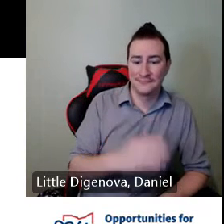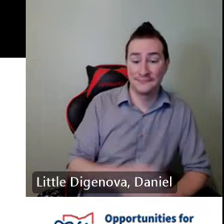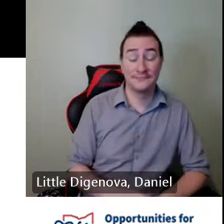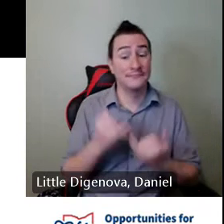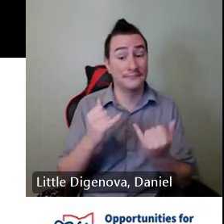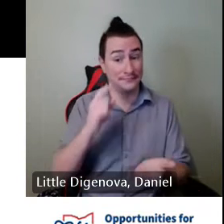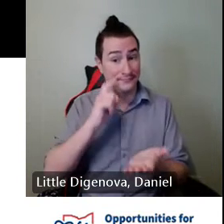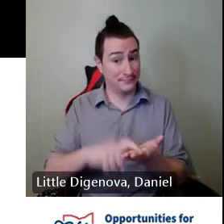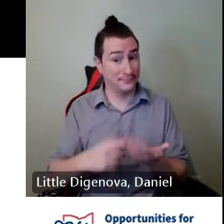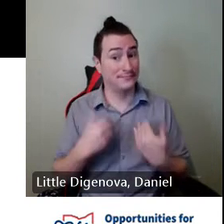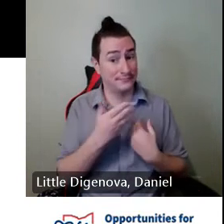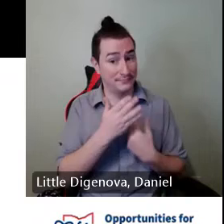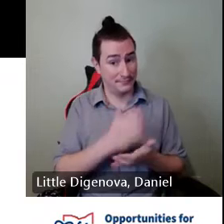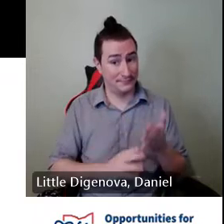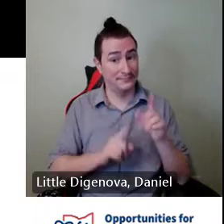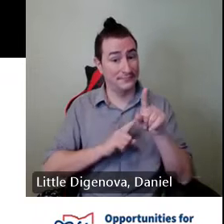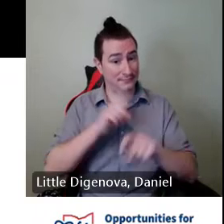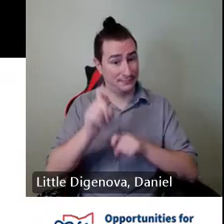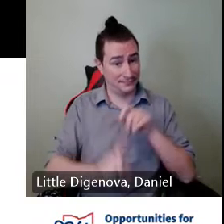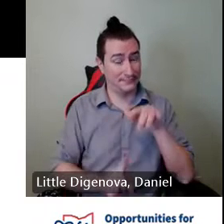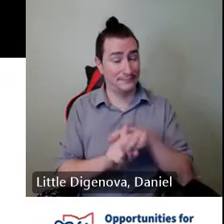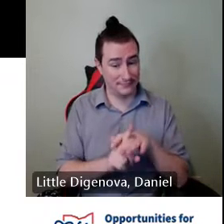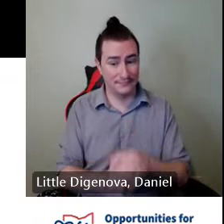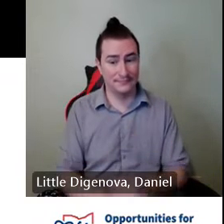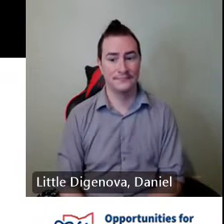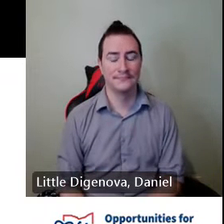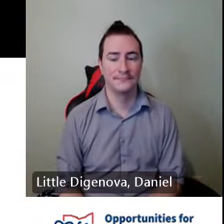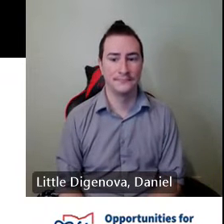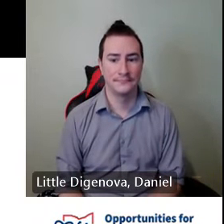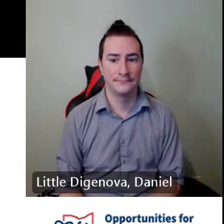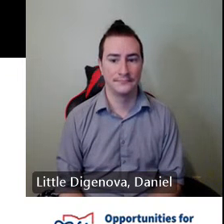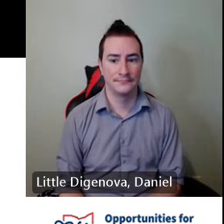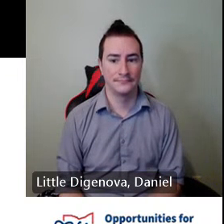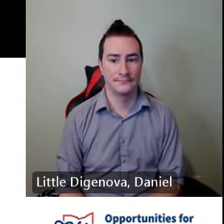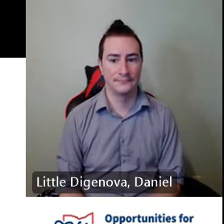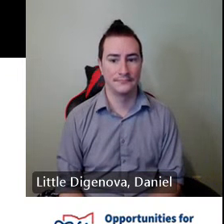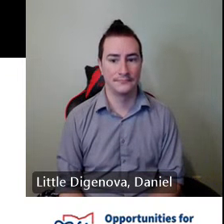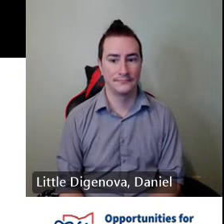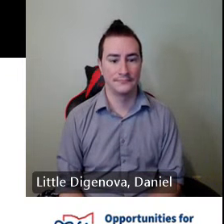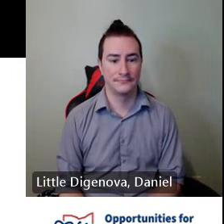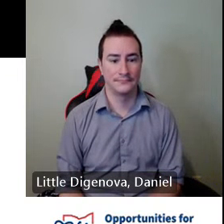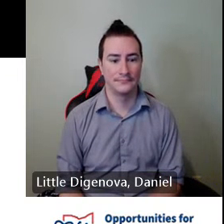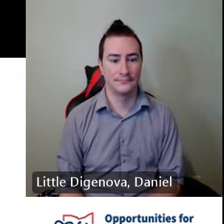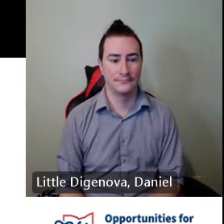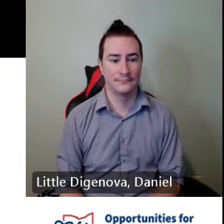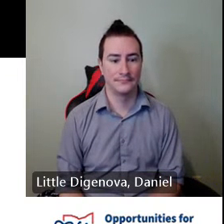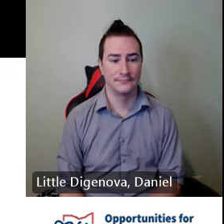The first one was “What could some reasonable accommodations be for employees with anxiety?”